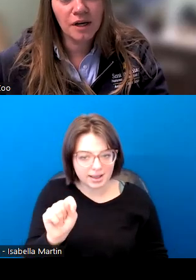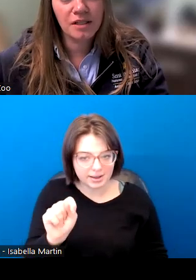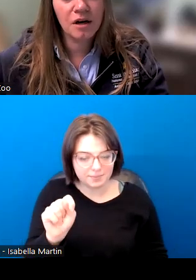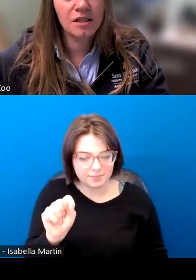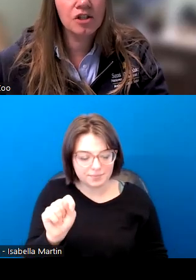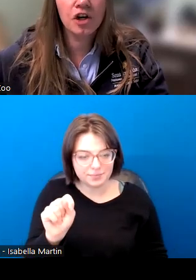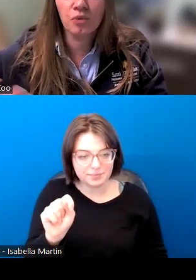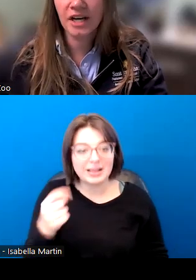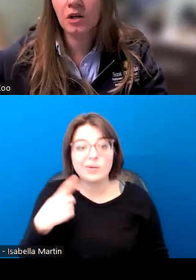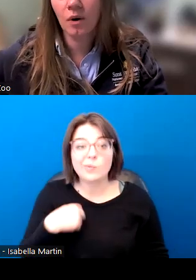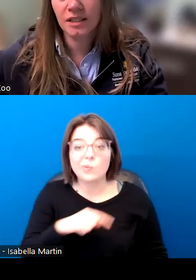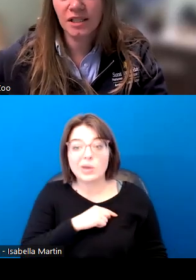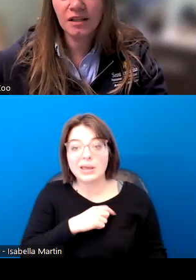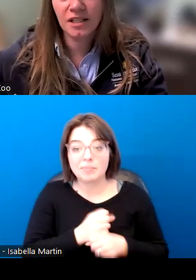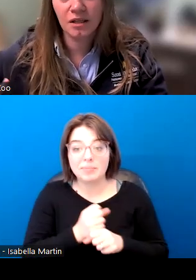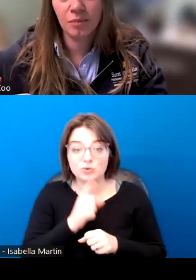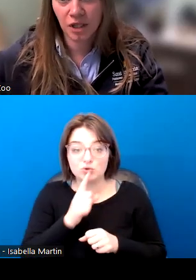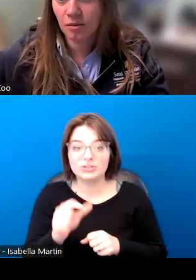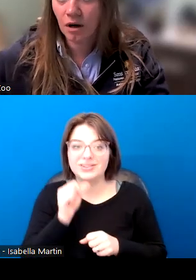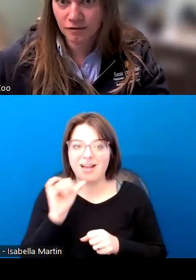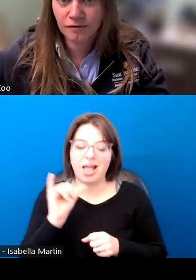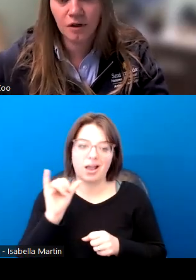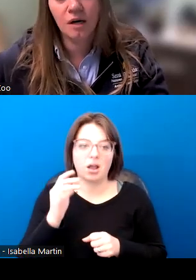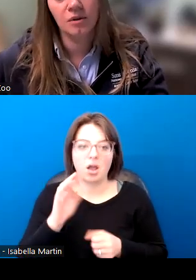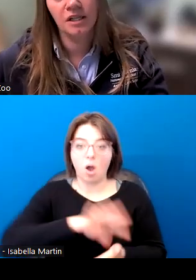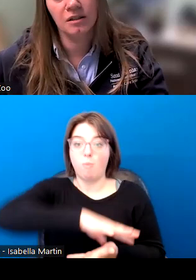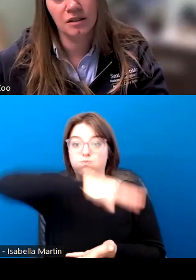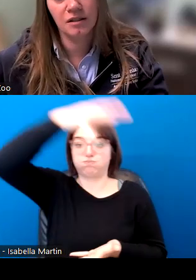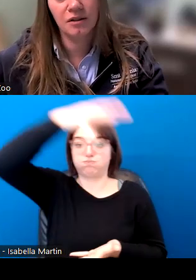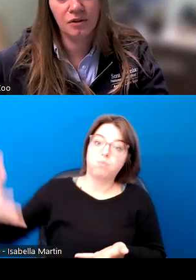that it's not such a great quantity that it's going to put them off for a couple days because